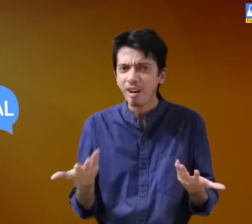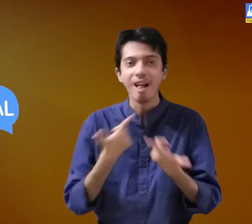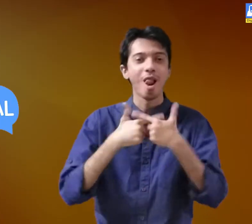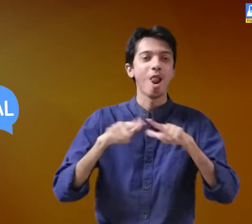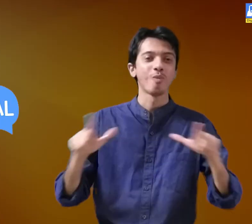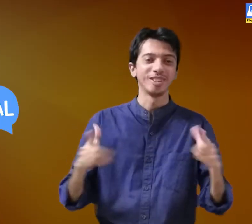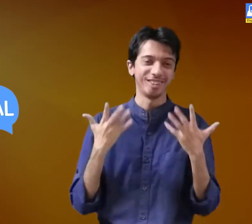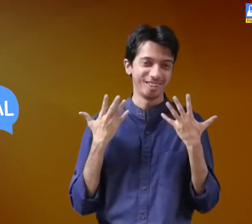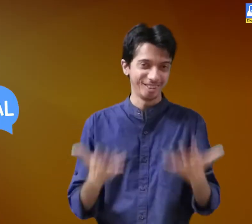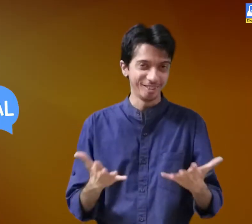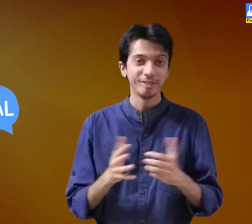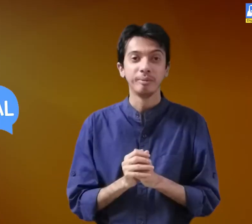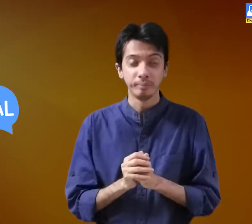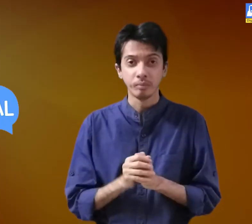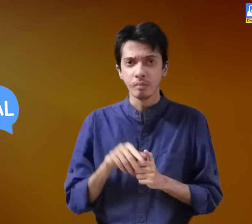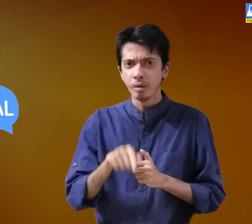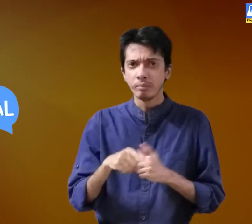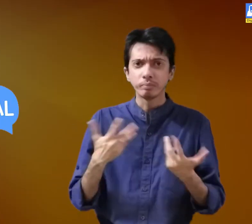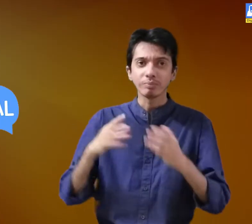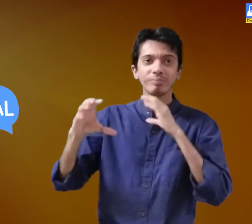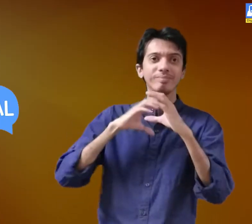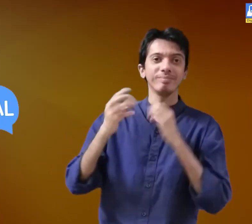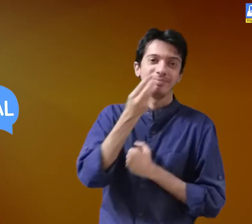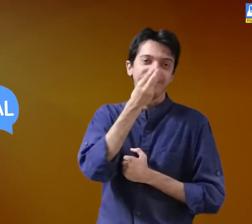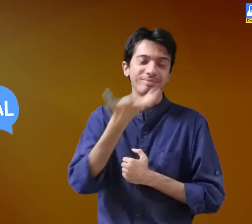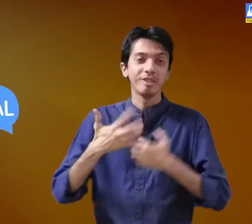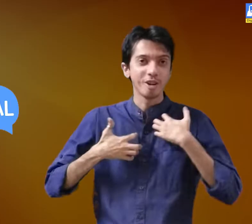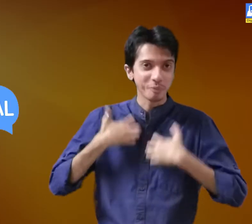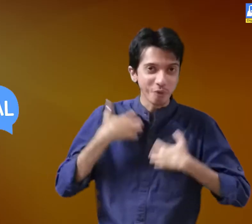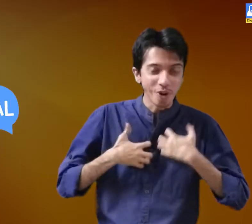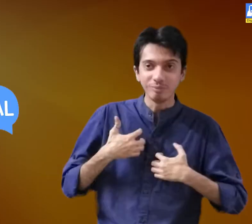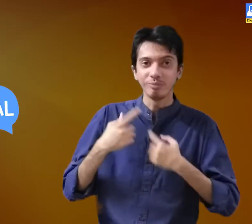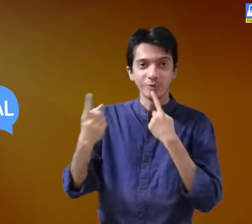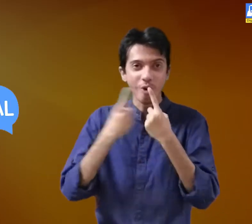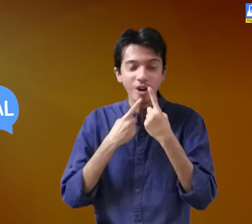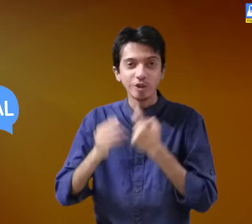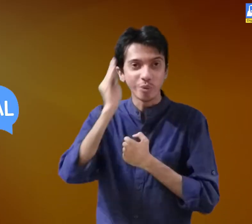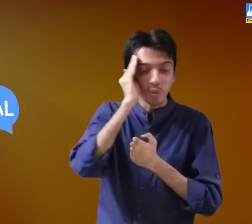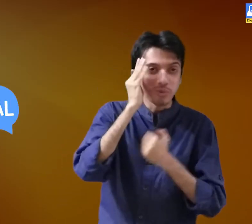students because it is their own language they can easily communicate share ideas thoughts and